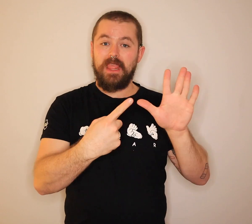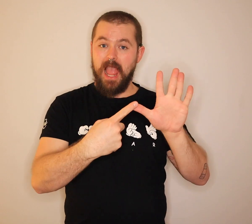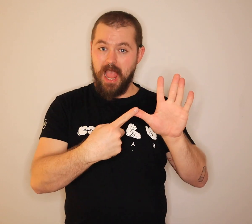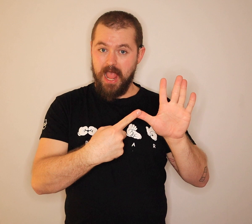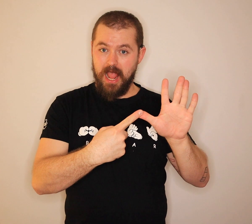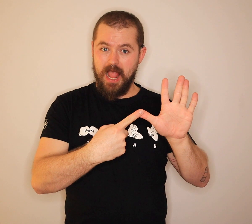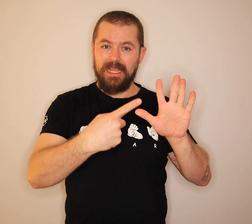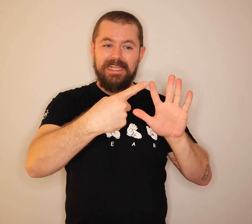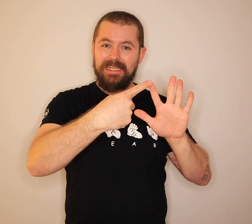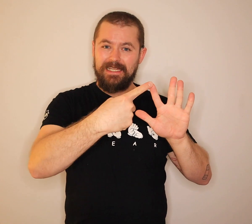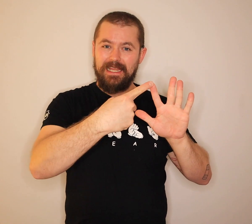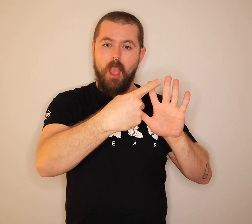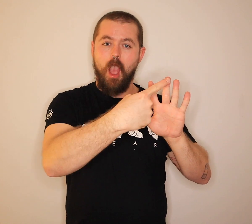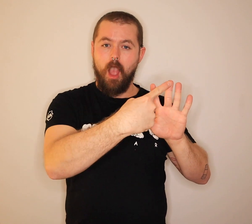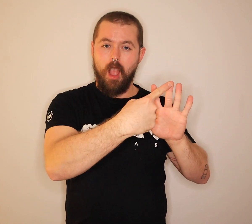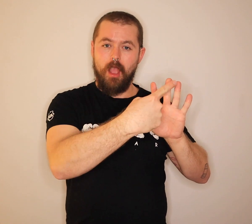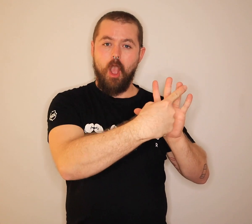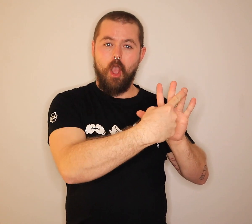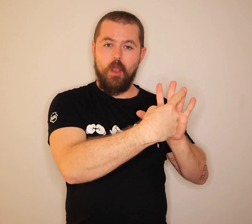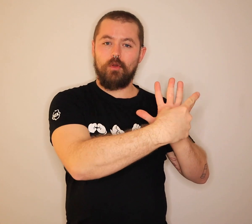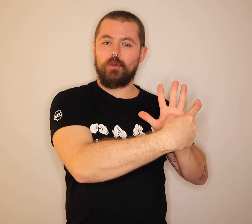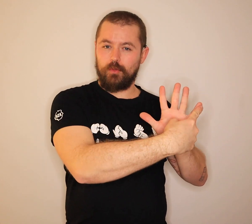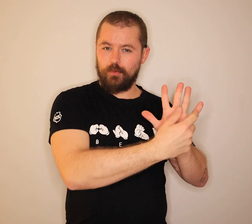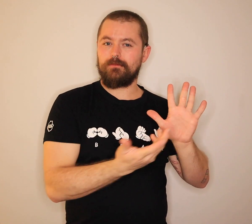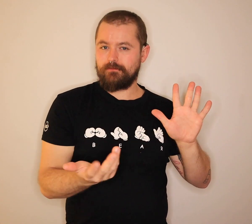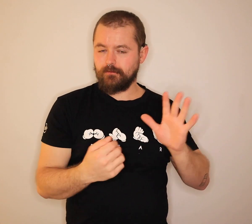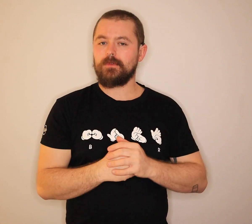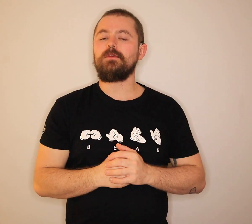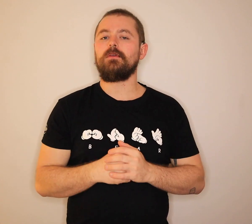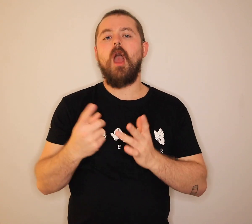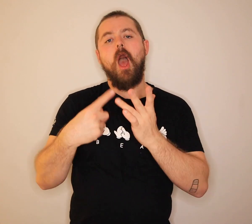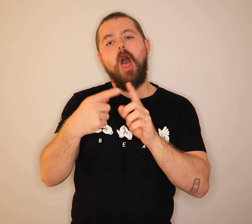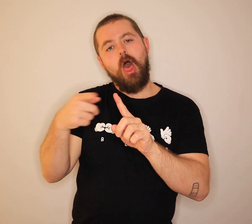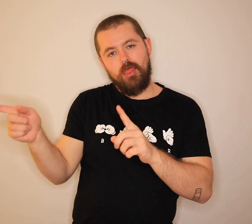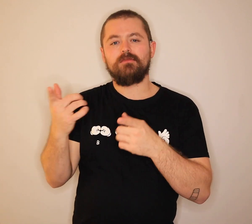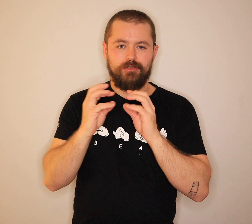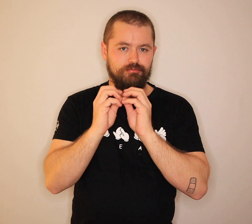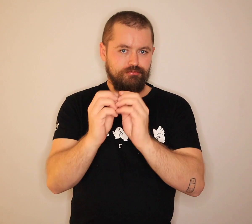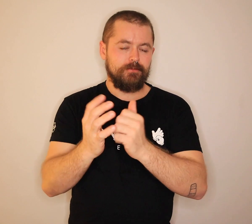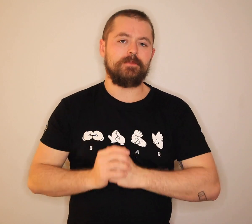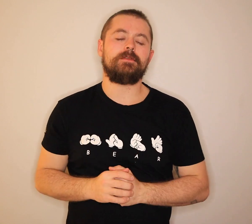Vowel: A... E... I... O... U... The rest of consonants will be just fingerspelling as usual.